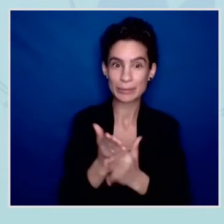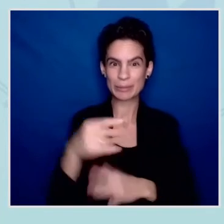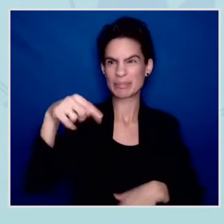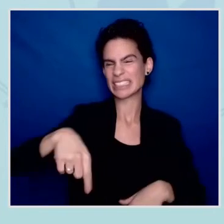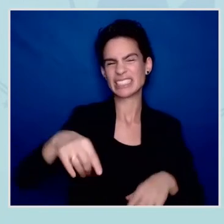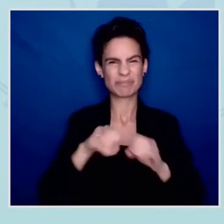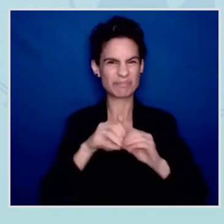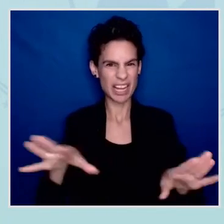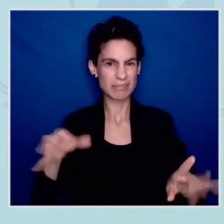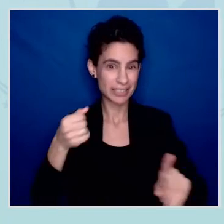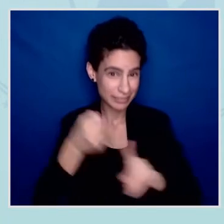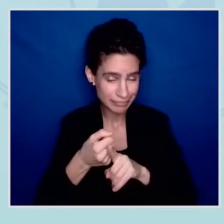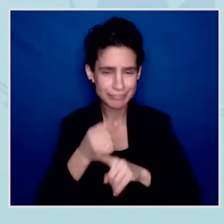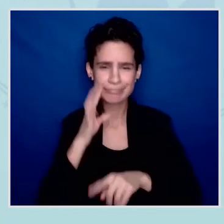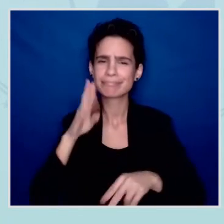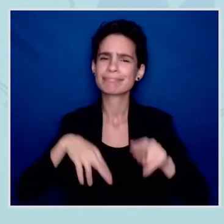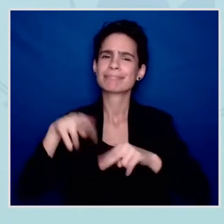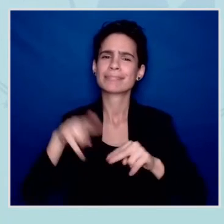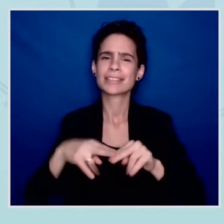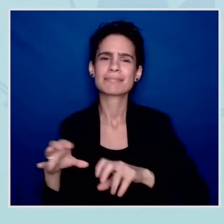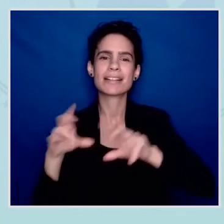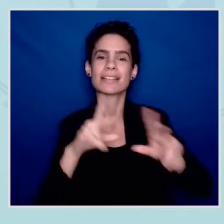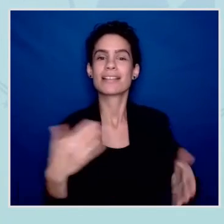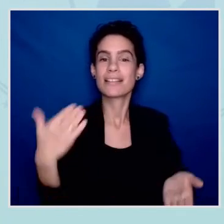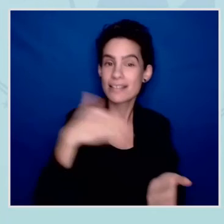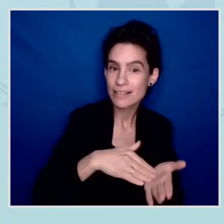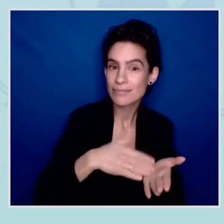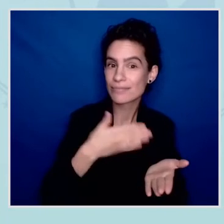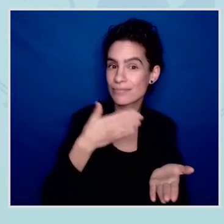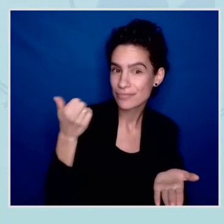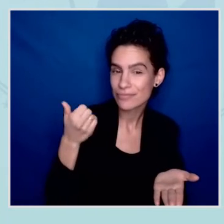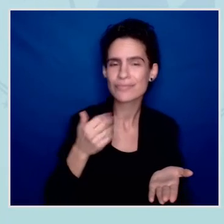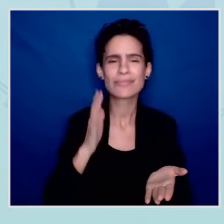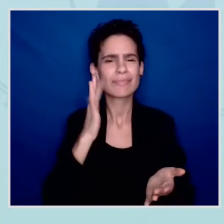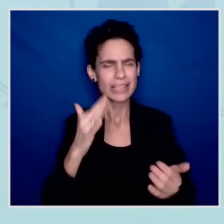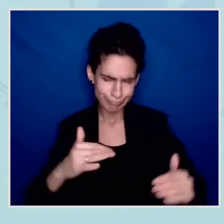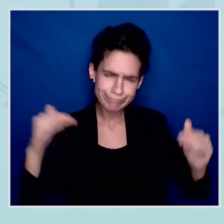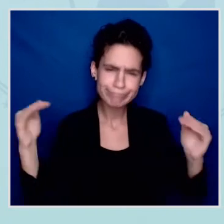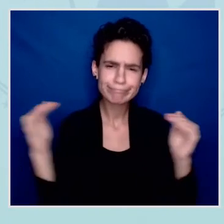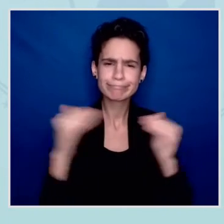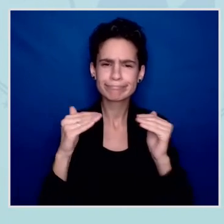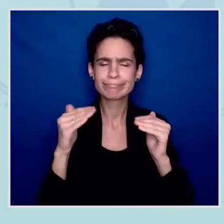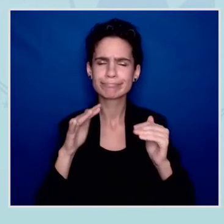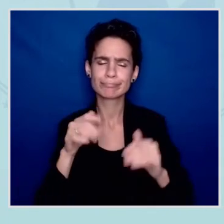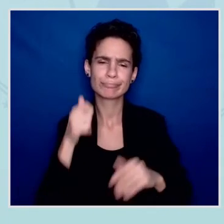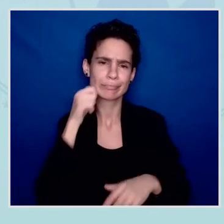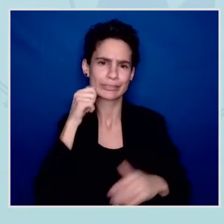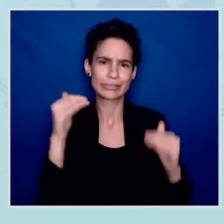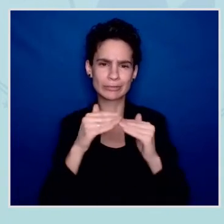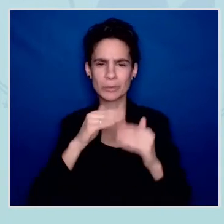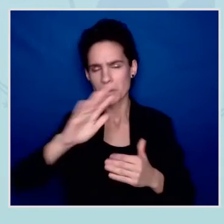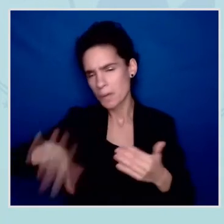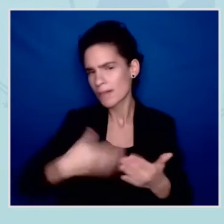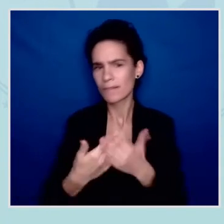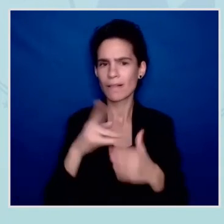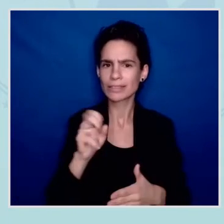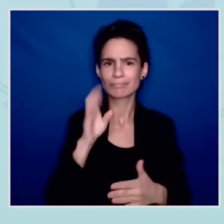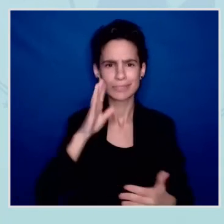ELECT CONTINUE TO SHOW, TO REVIVE THE ECONOMY THROUGH THE PANDEMIC AND BUILD IT BACK